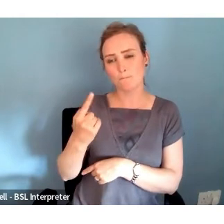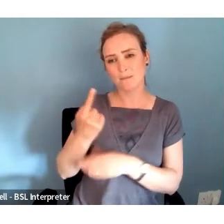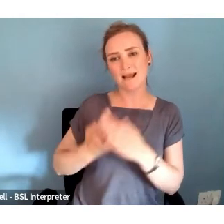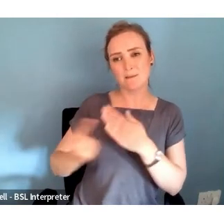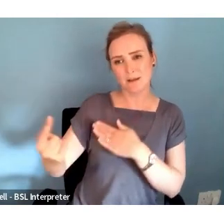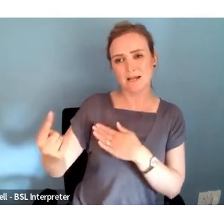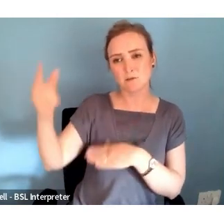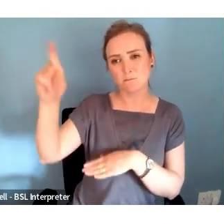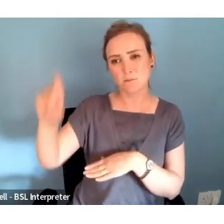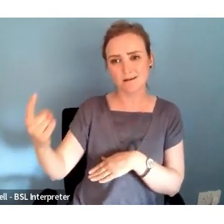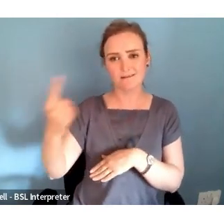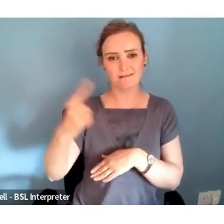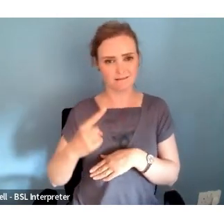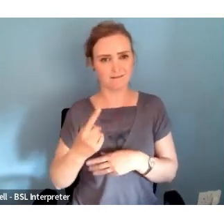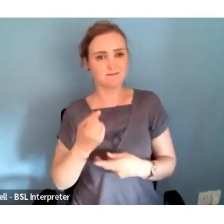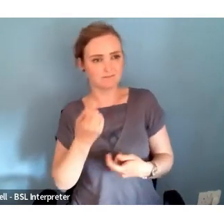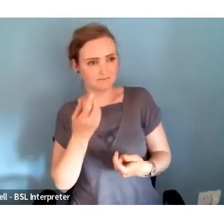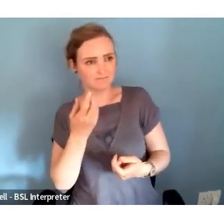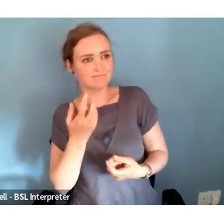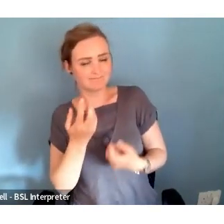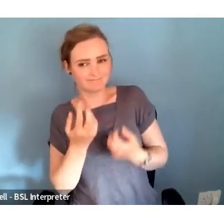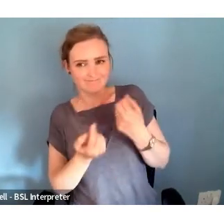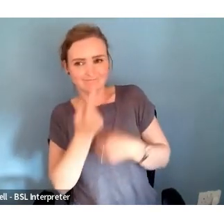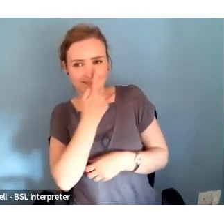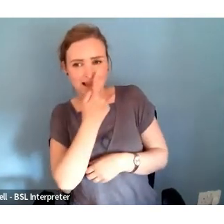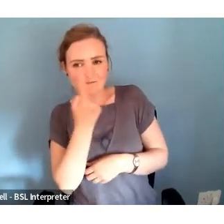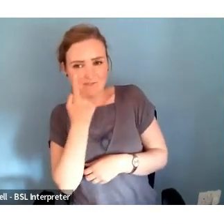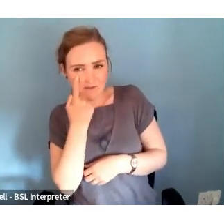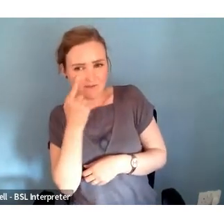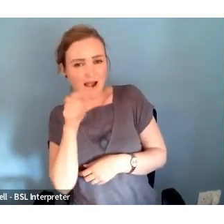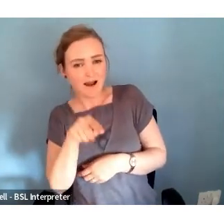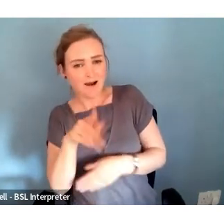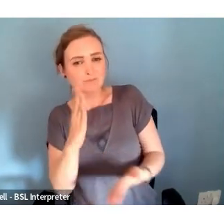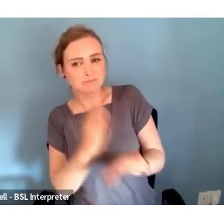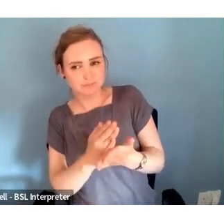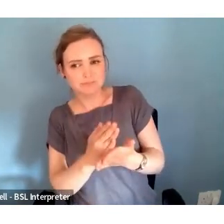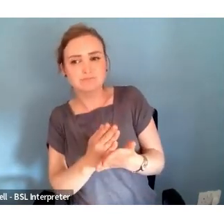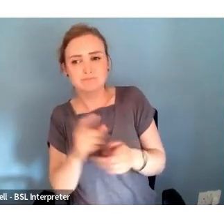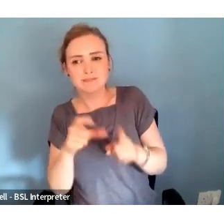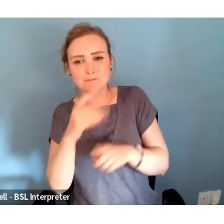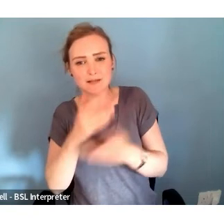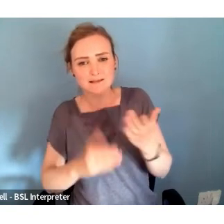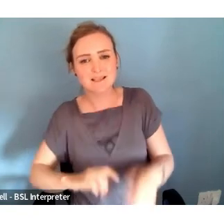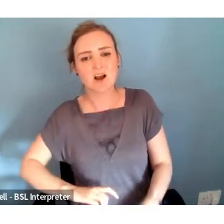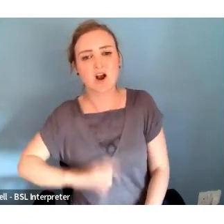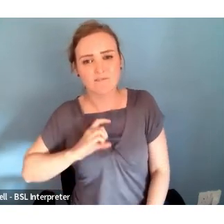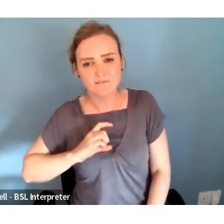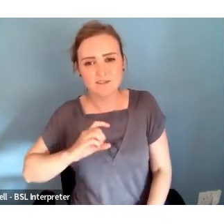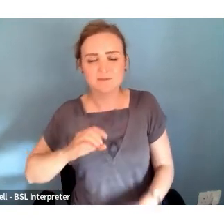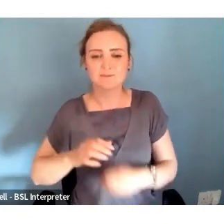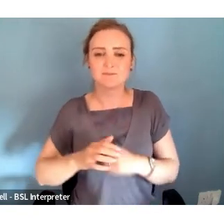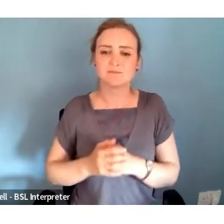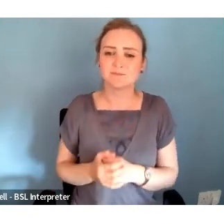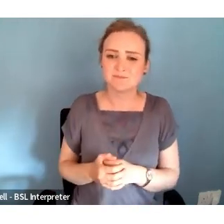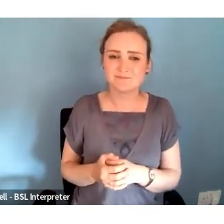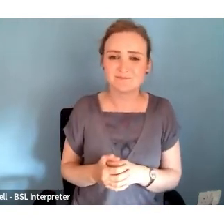disability confident. I wouldn't say it is a panacea or the best scheme in the world. DWP